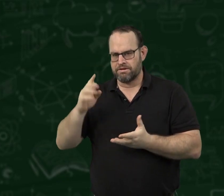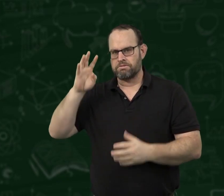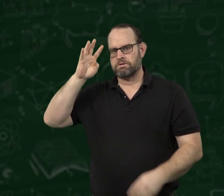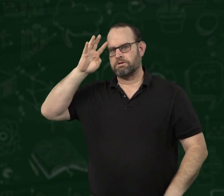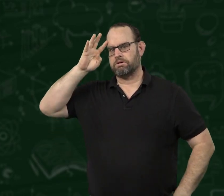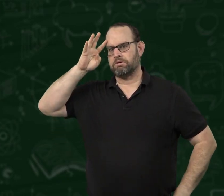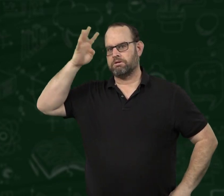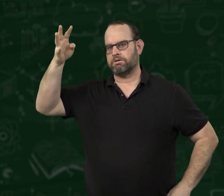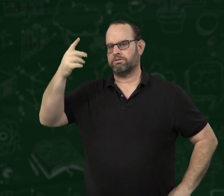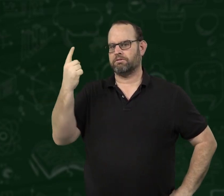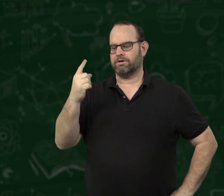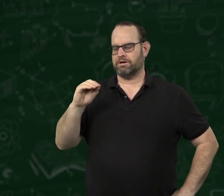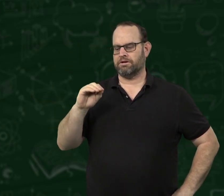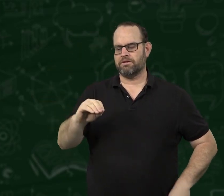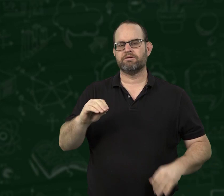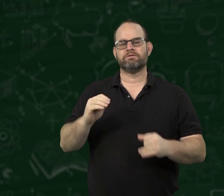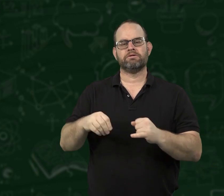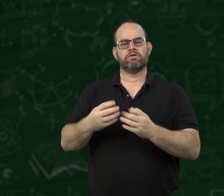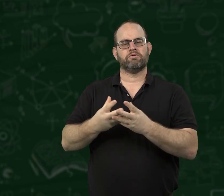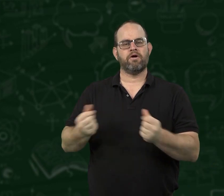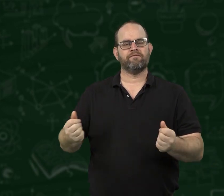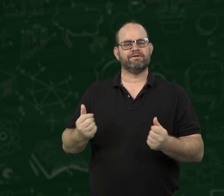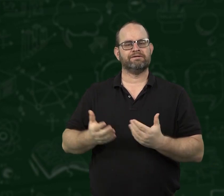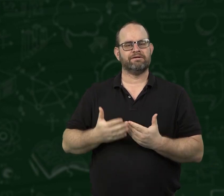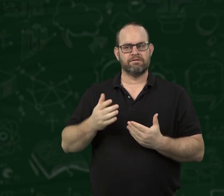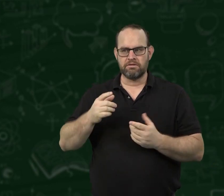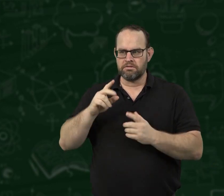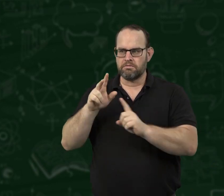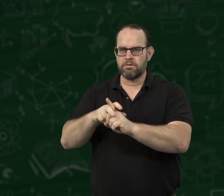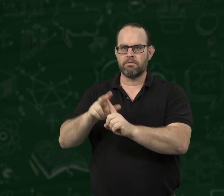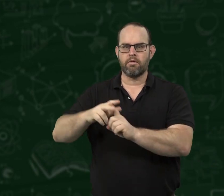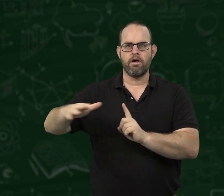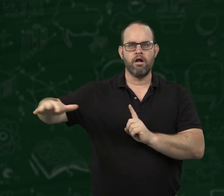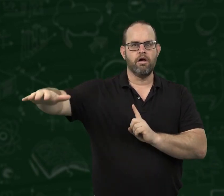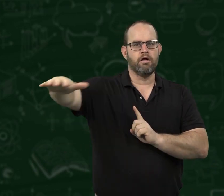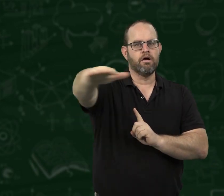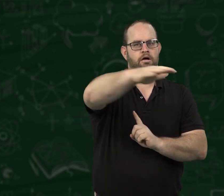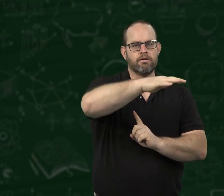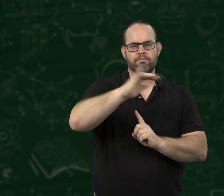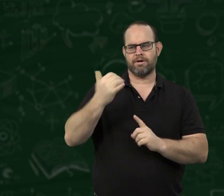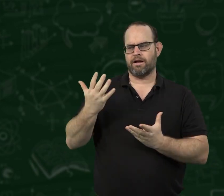They had to create something to help them solve the equation.